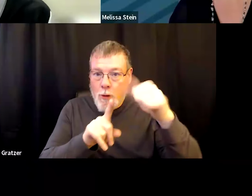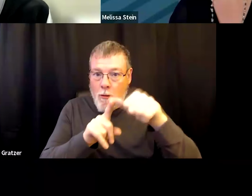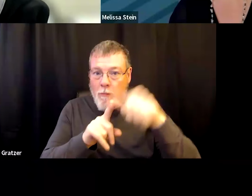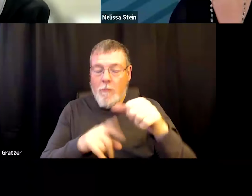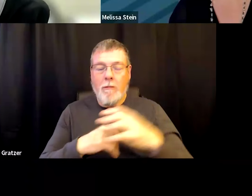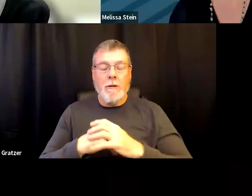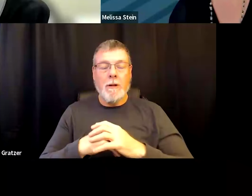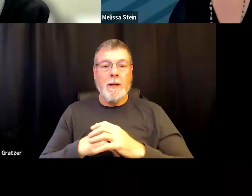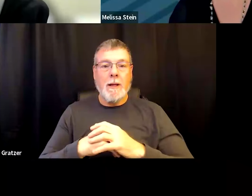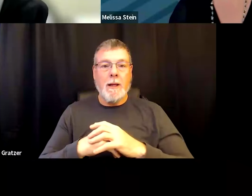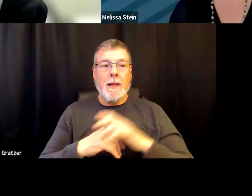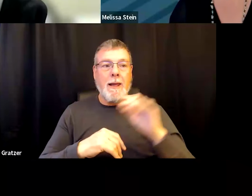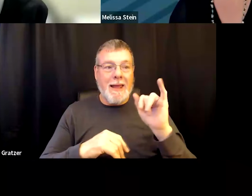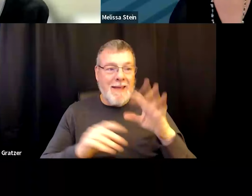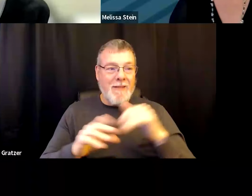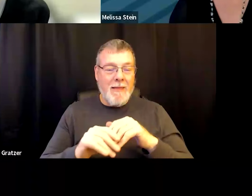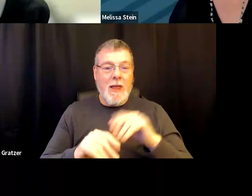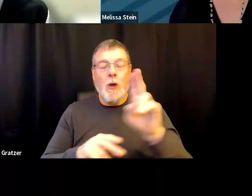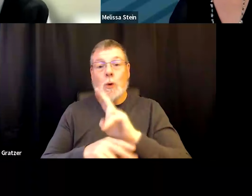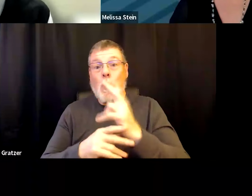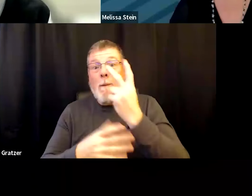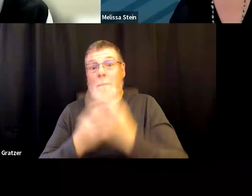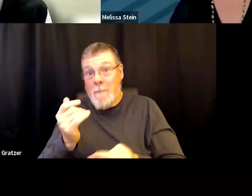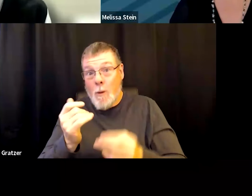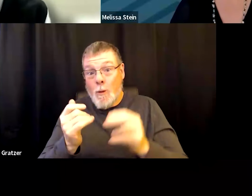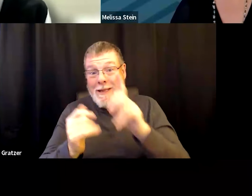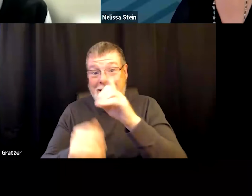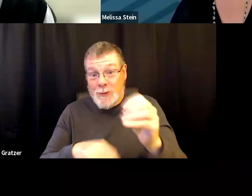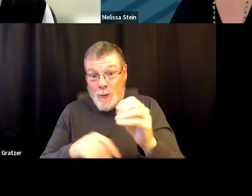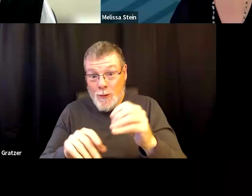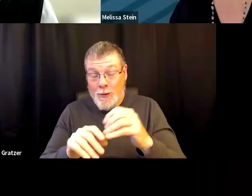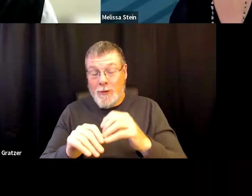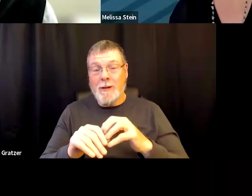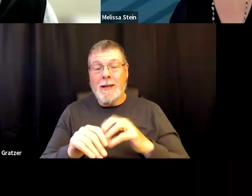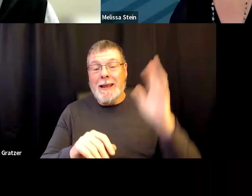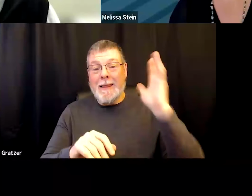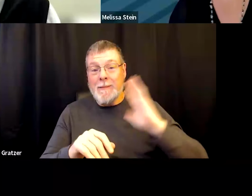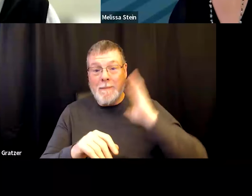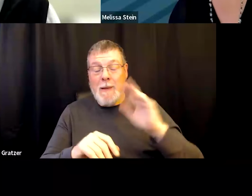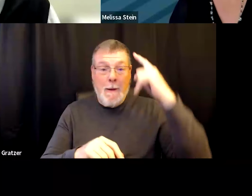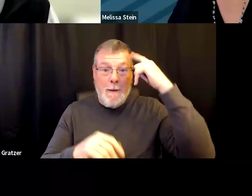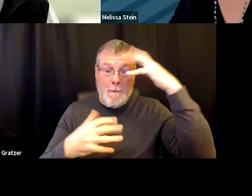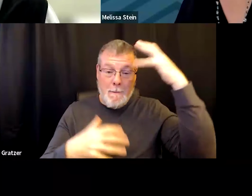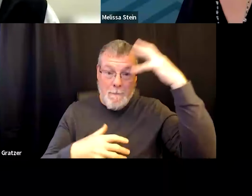that have had active opioid use disorder in the past, their memory and their actually recall